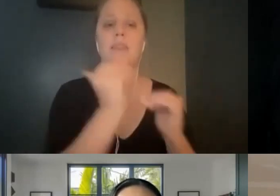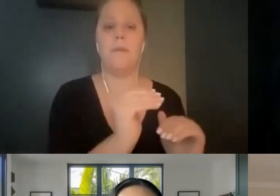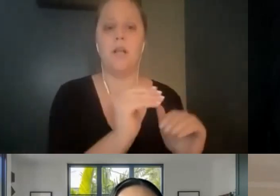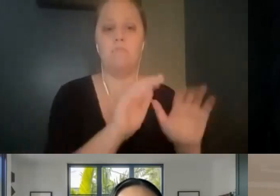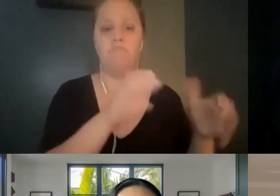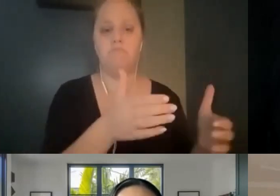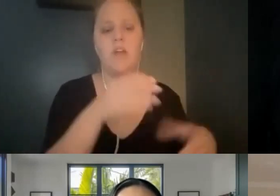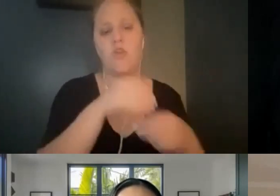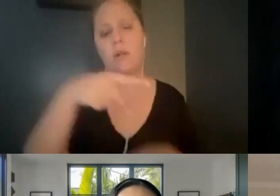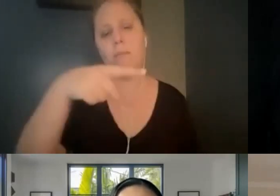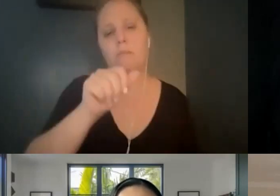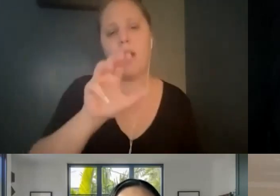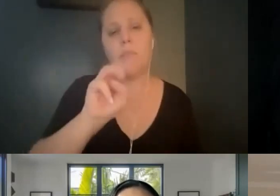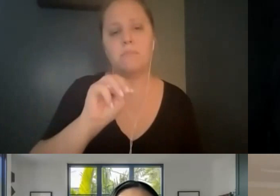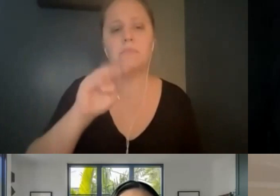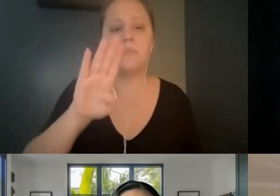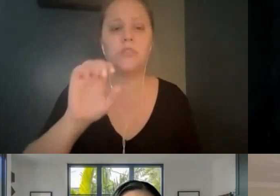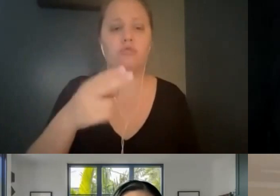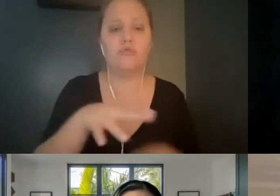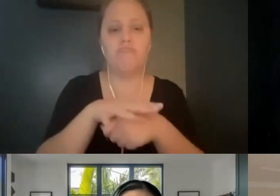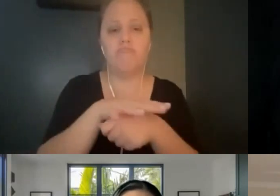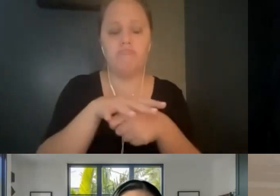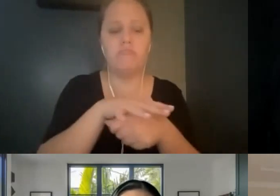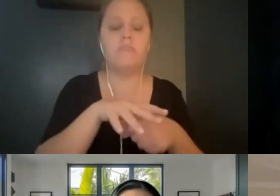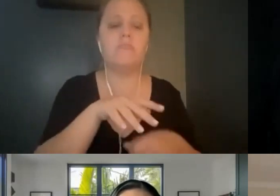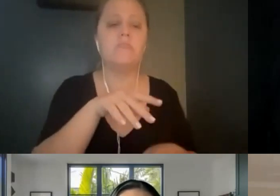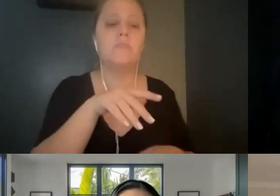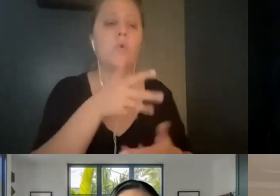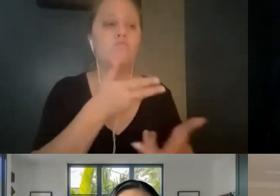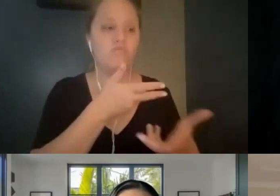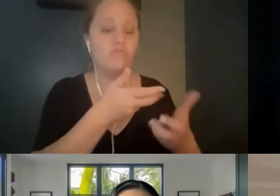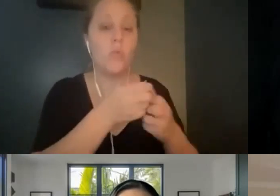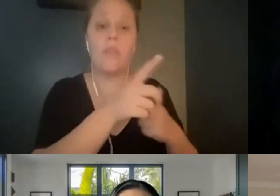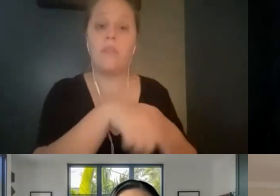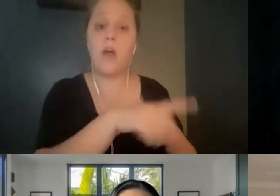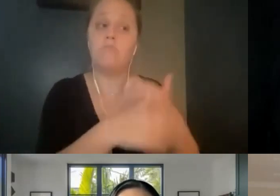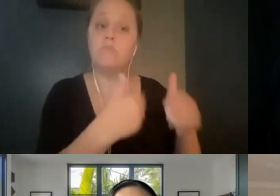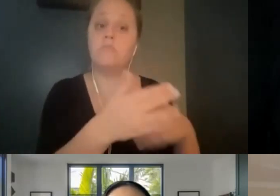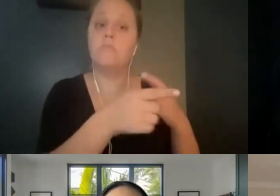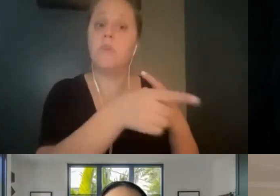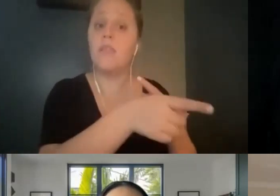and they, through working with them, they were able to also partner with